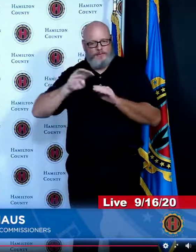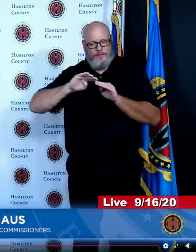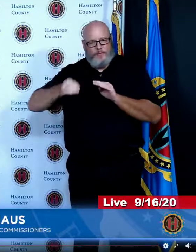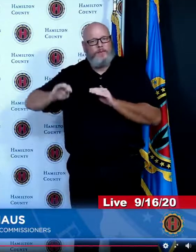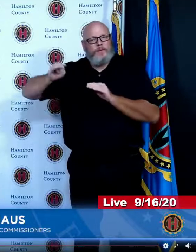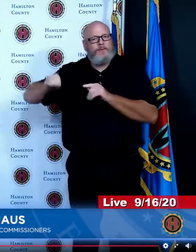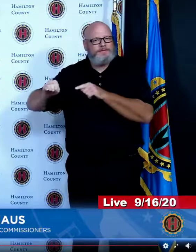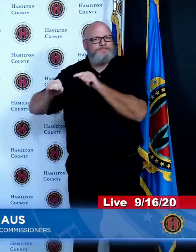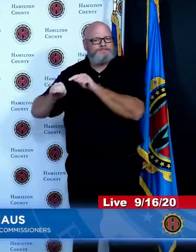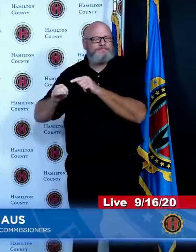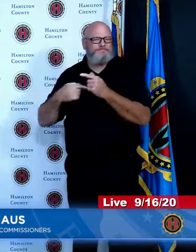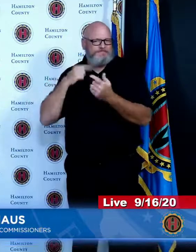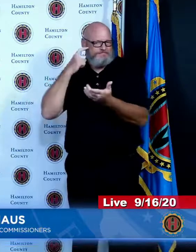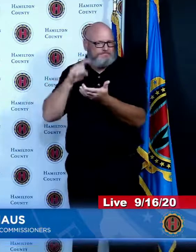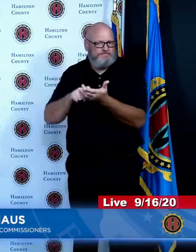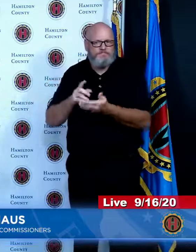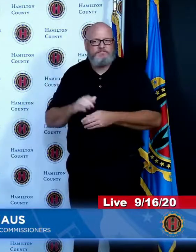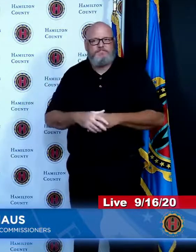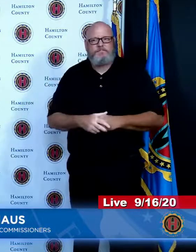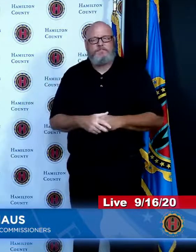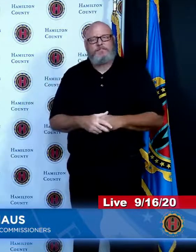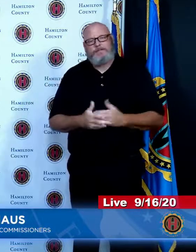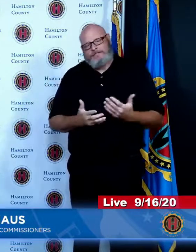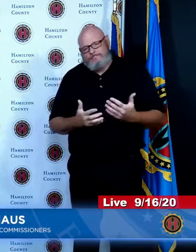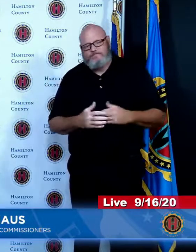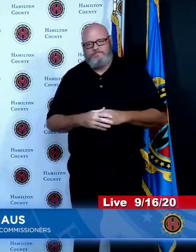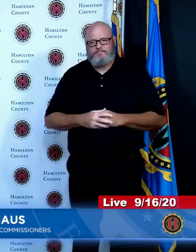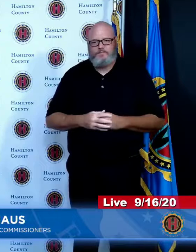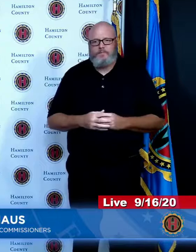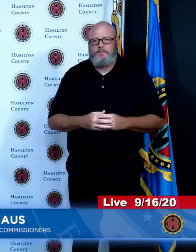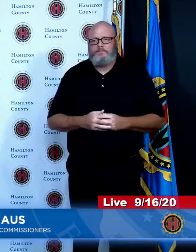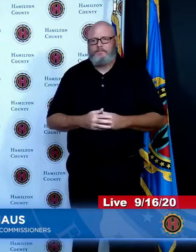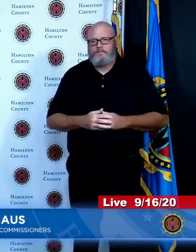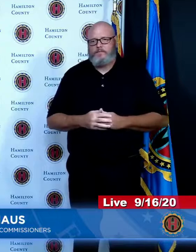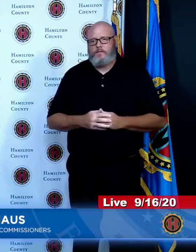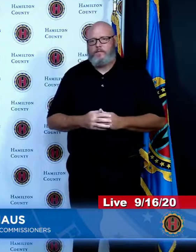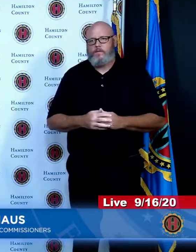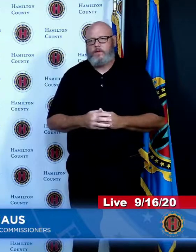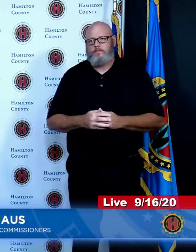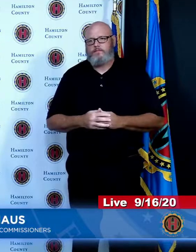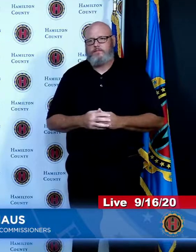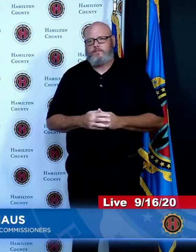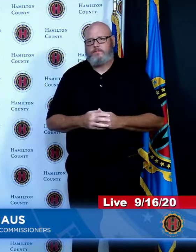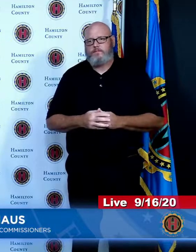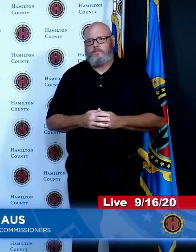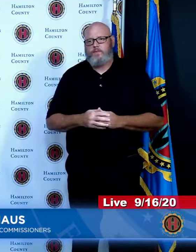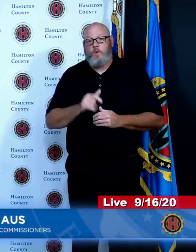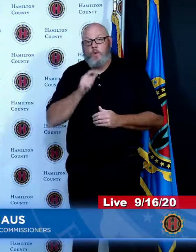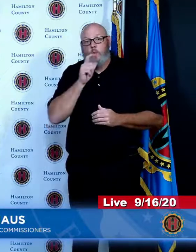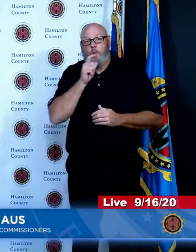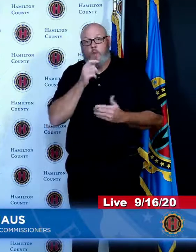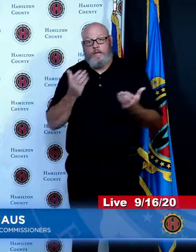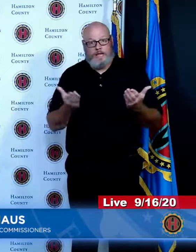so one thing before I talk about who is here today the Health Collaborative